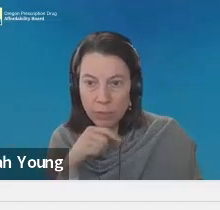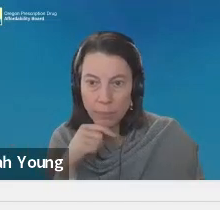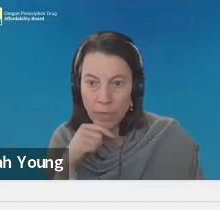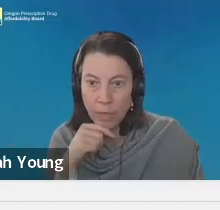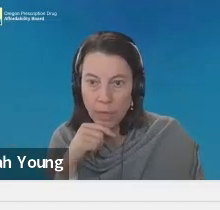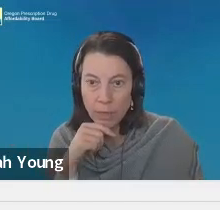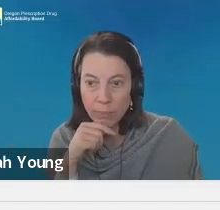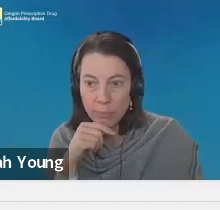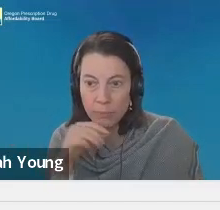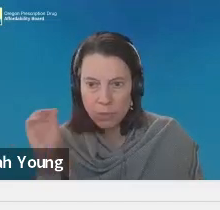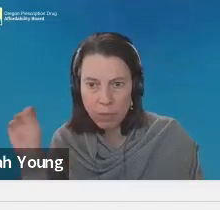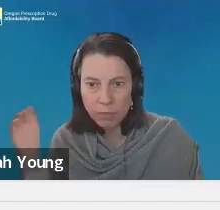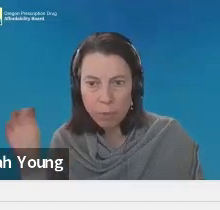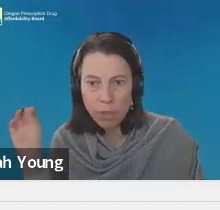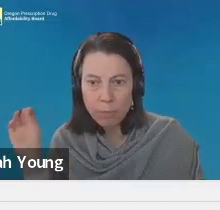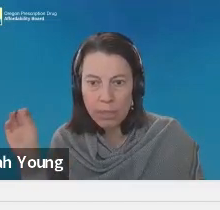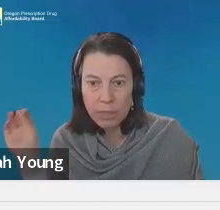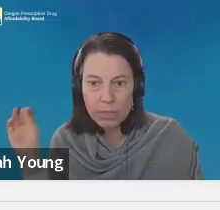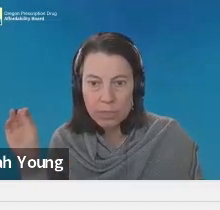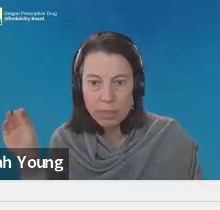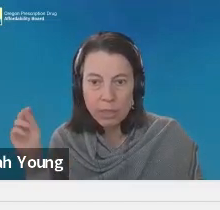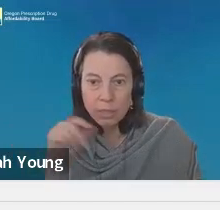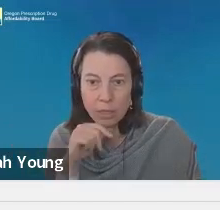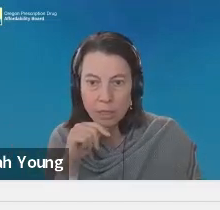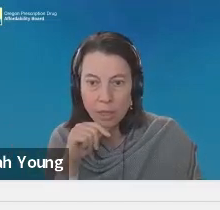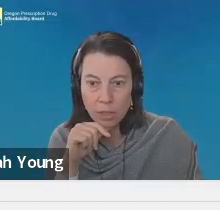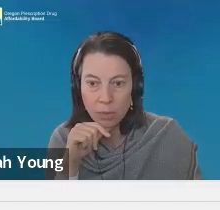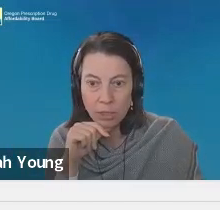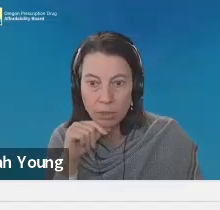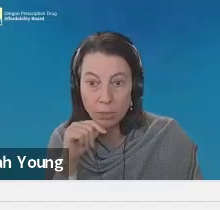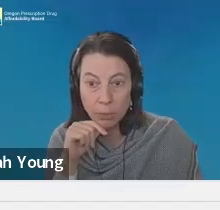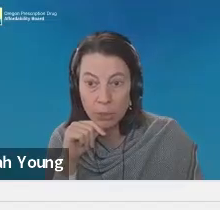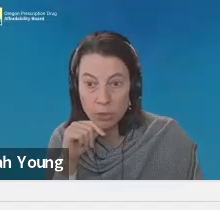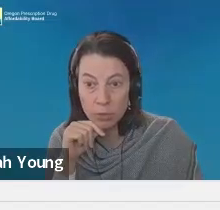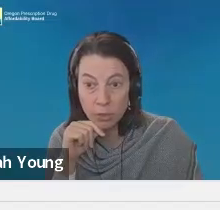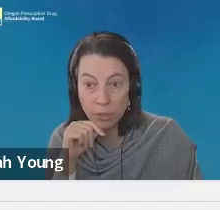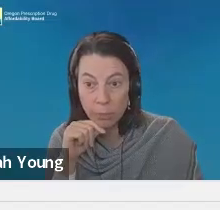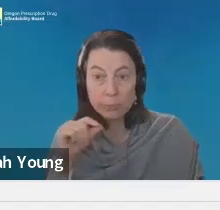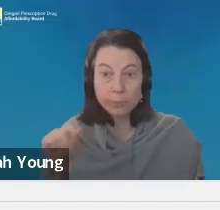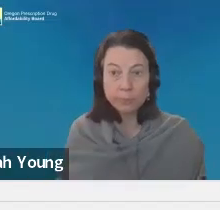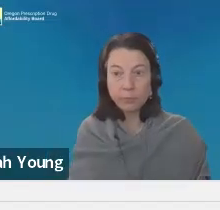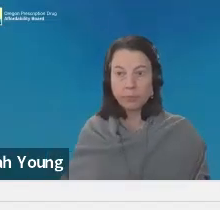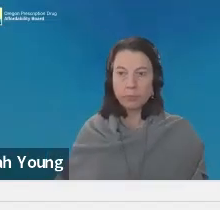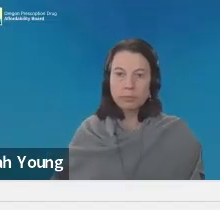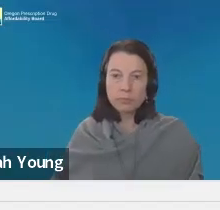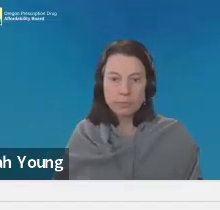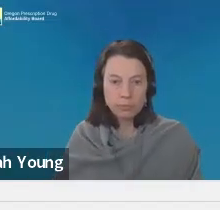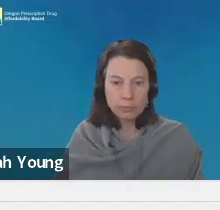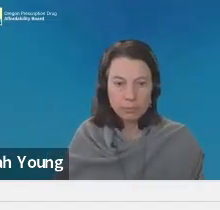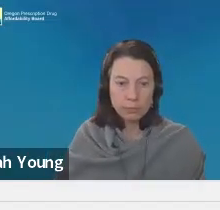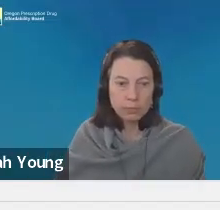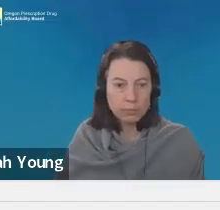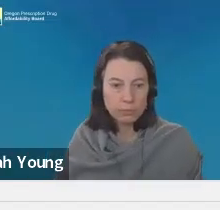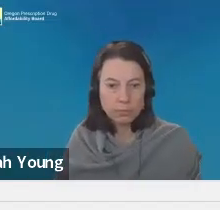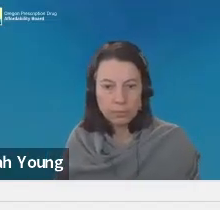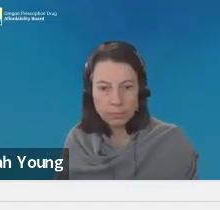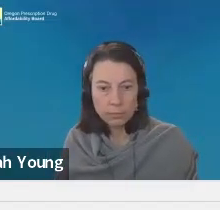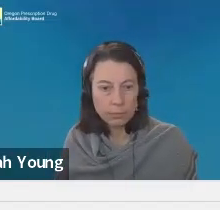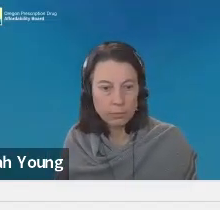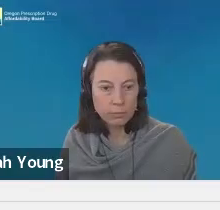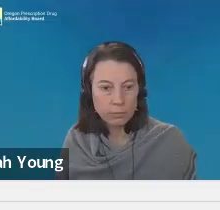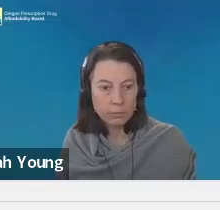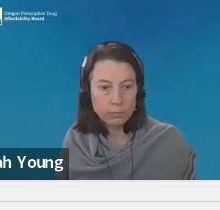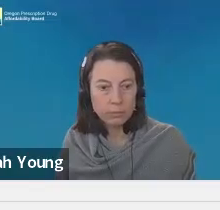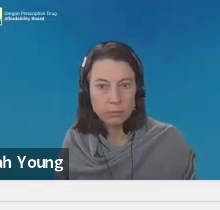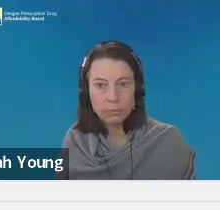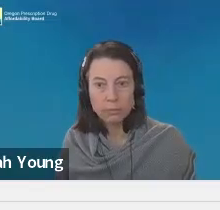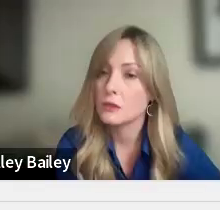meaningful. Um so kind of putting a pin in this is a ongoing area where we could use your help.